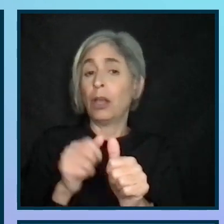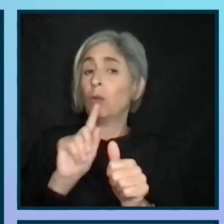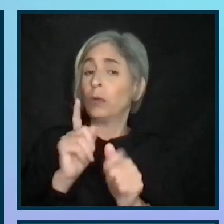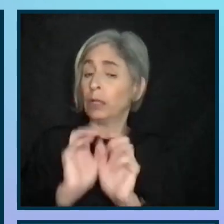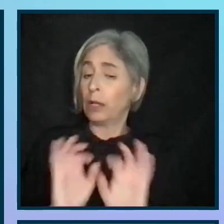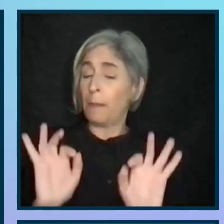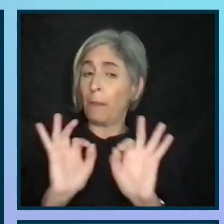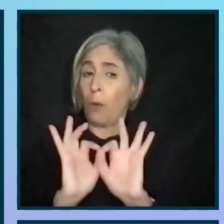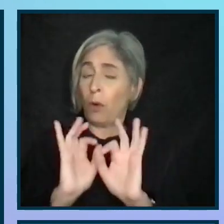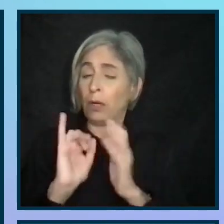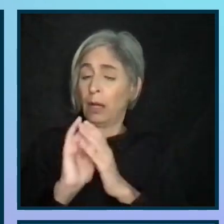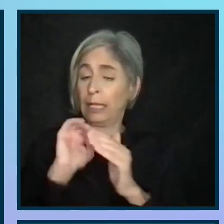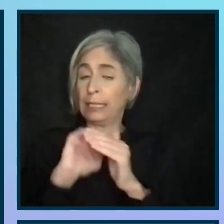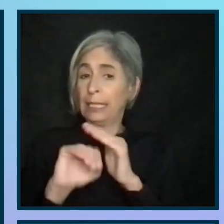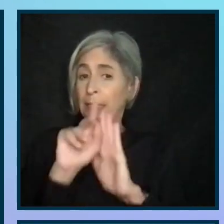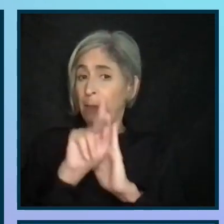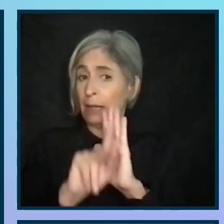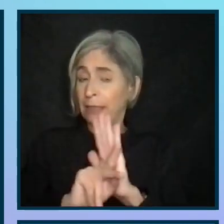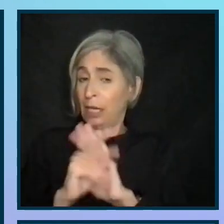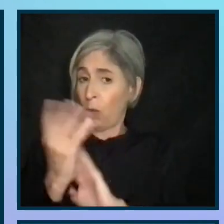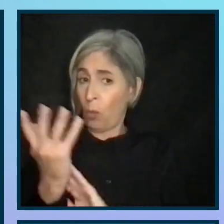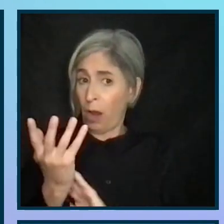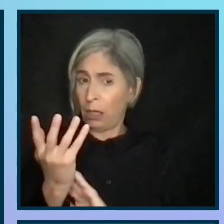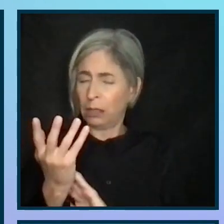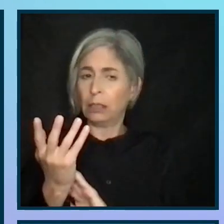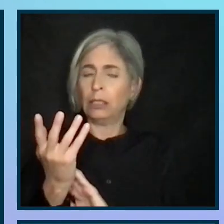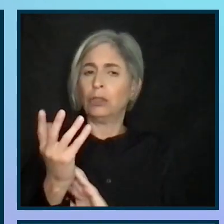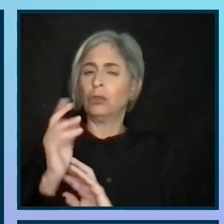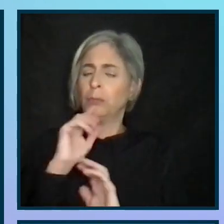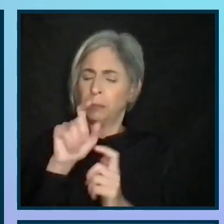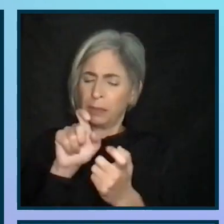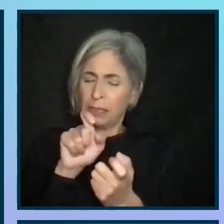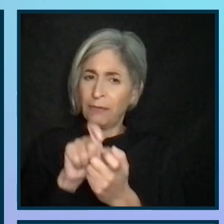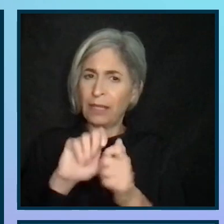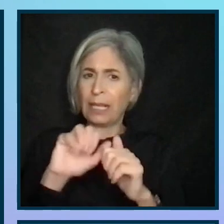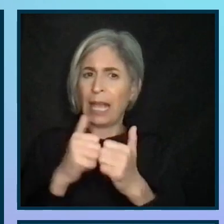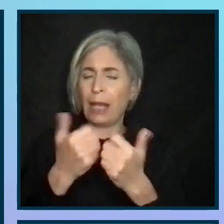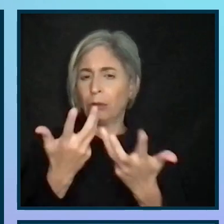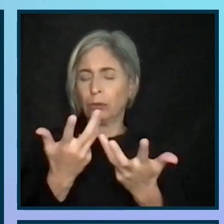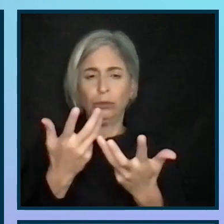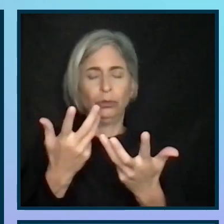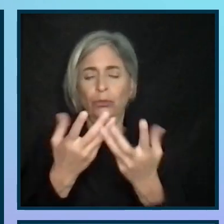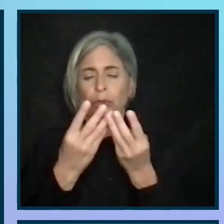for accessibility policy is also to specify, how you deal with accessibility bugs.